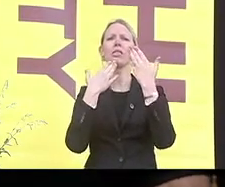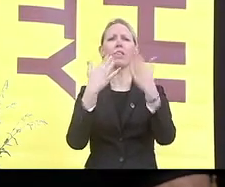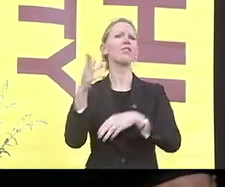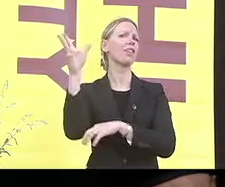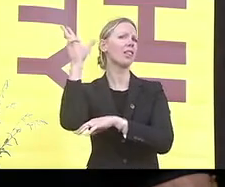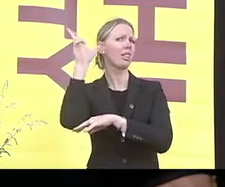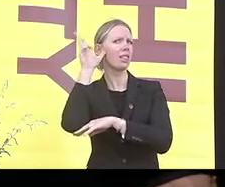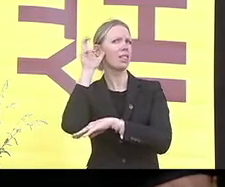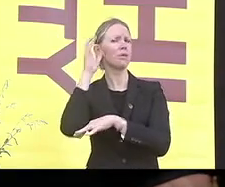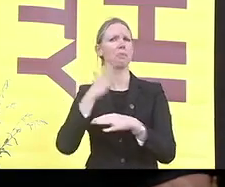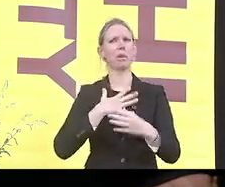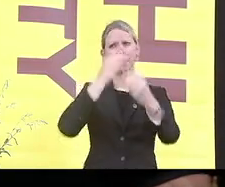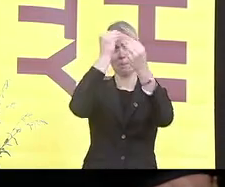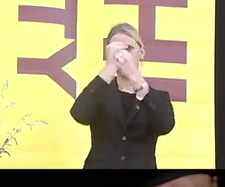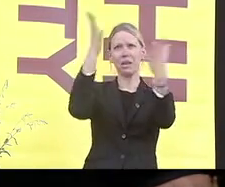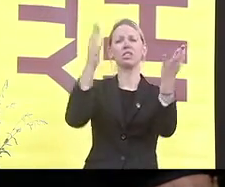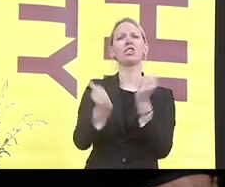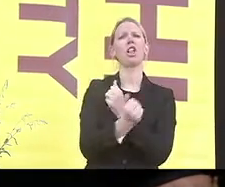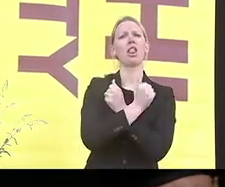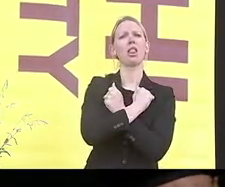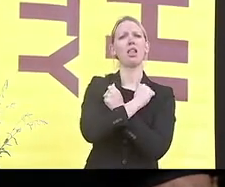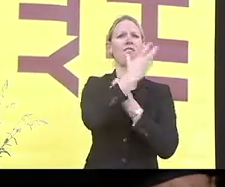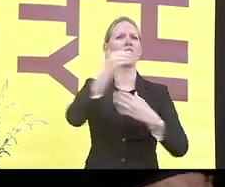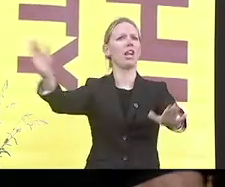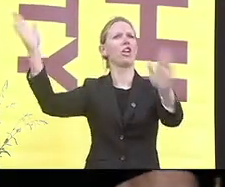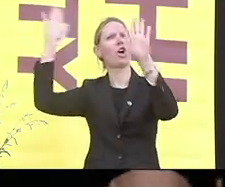my message of love and hope.